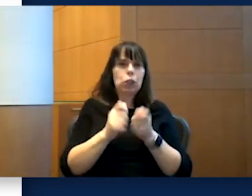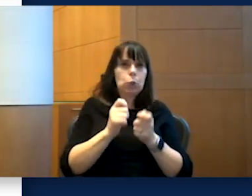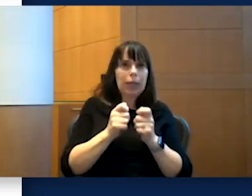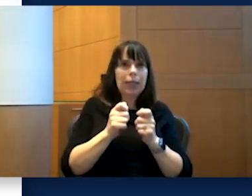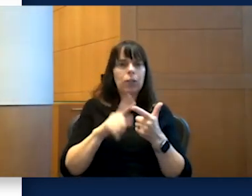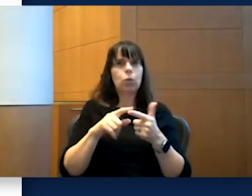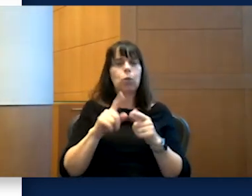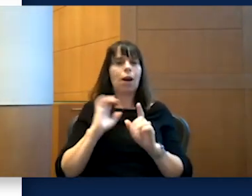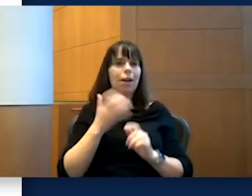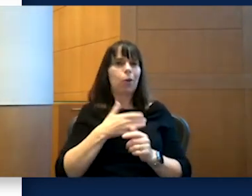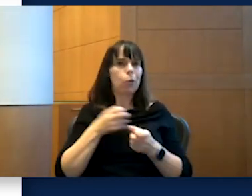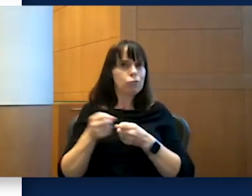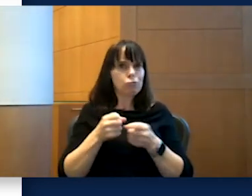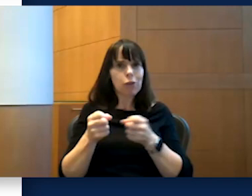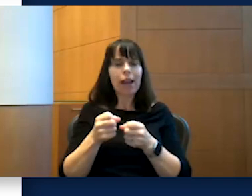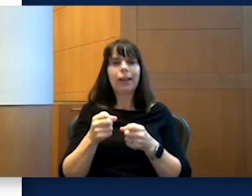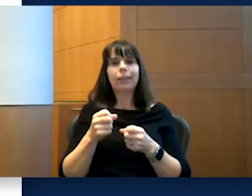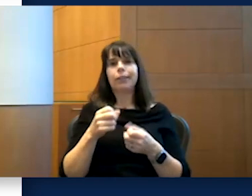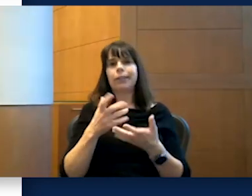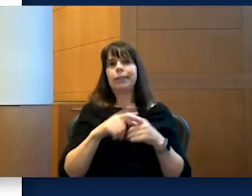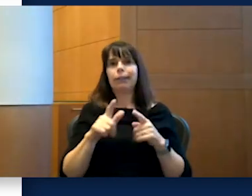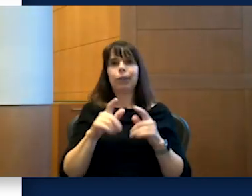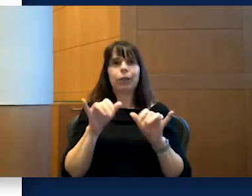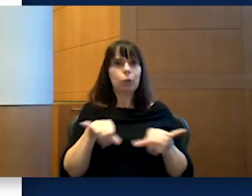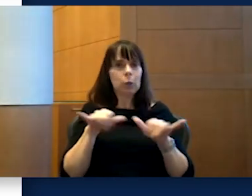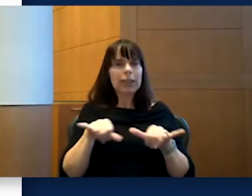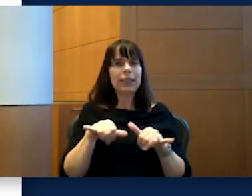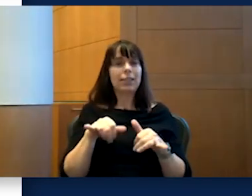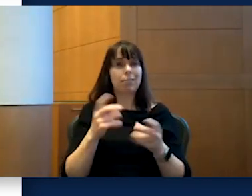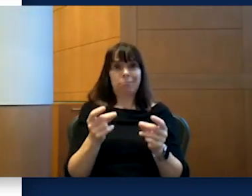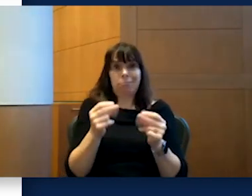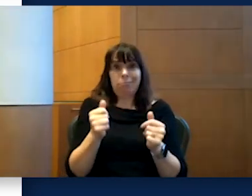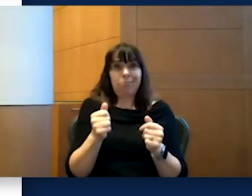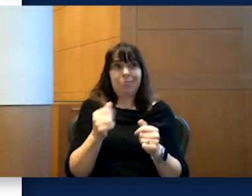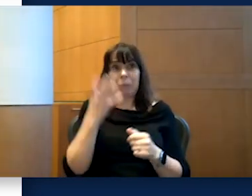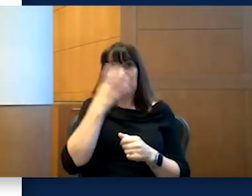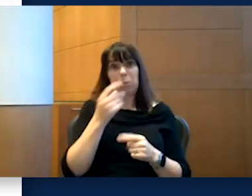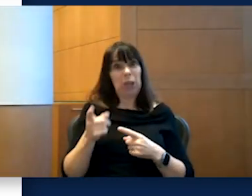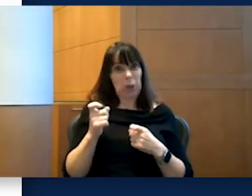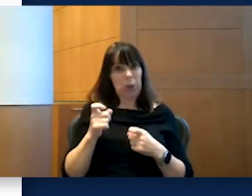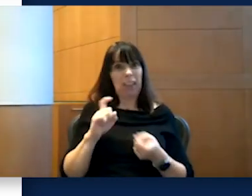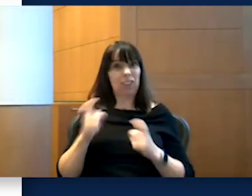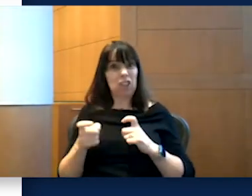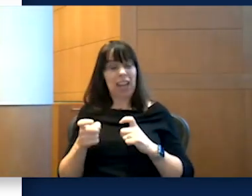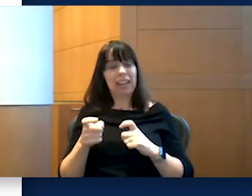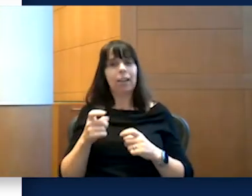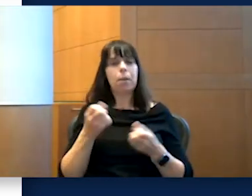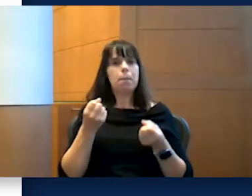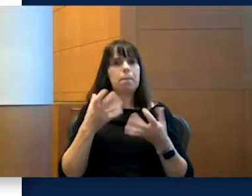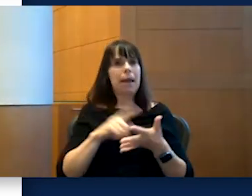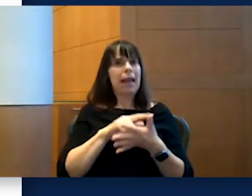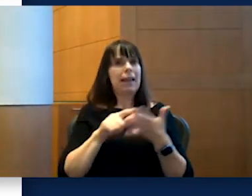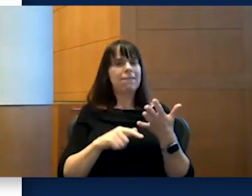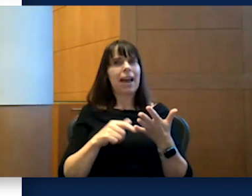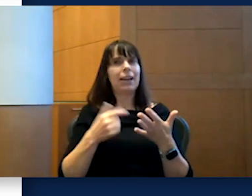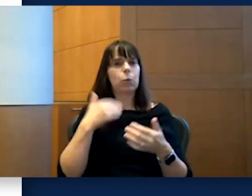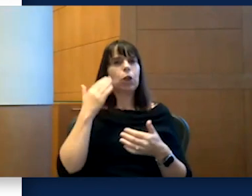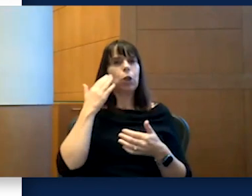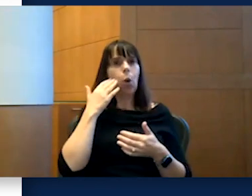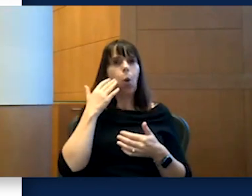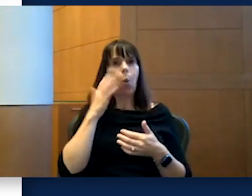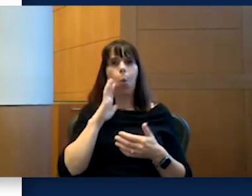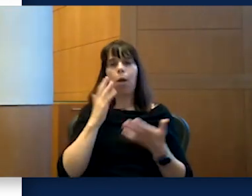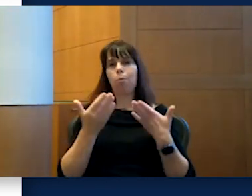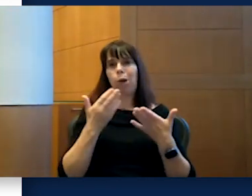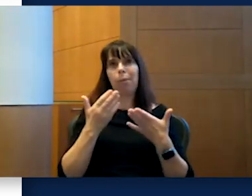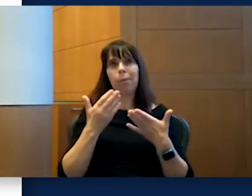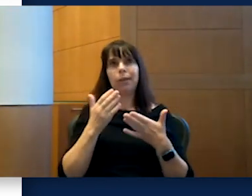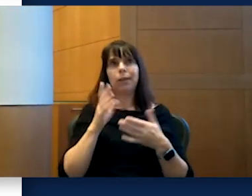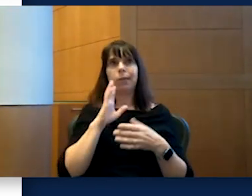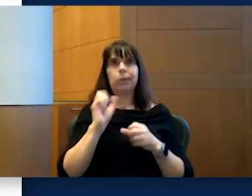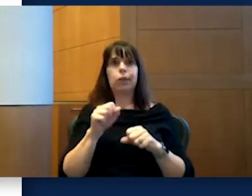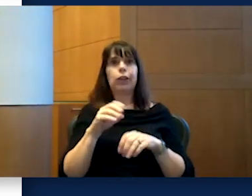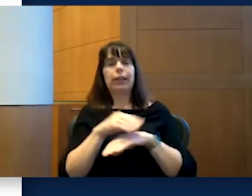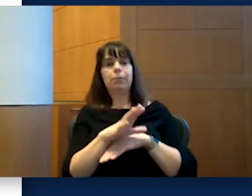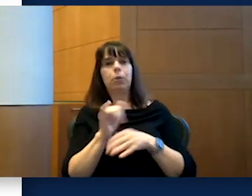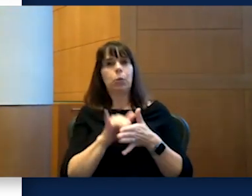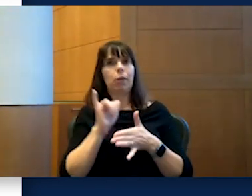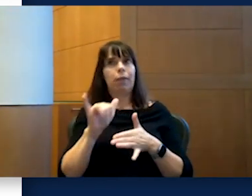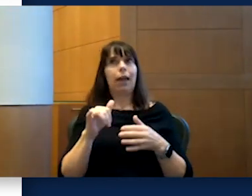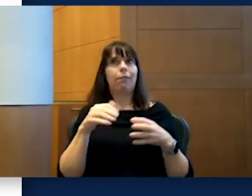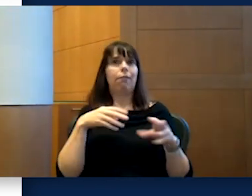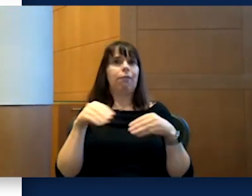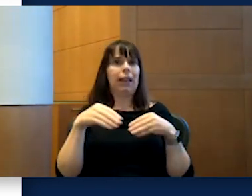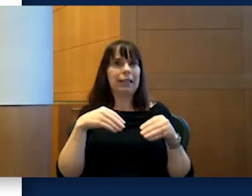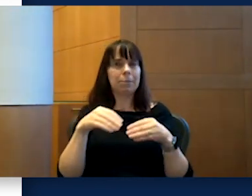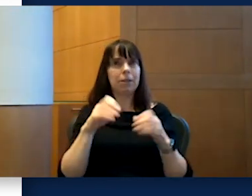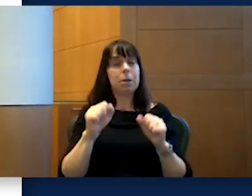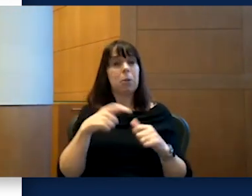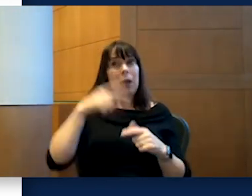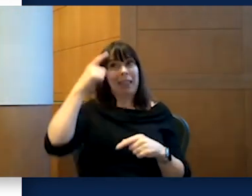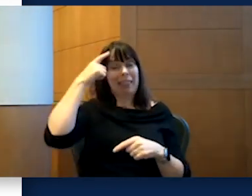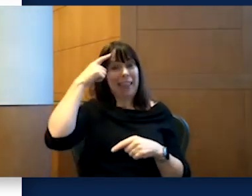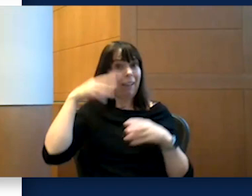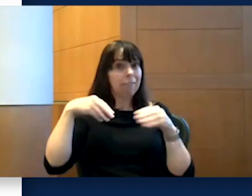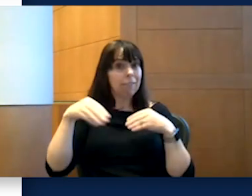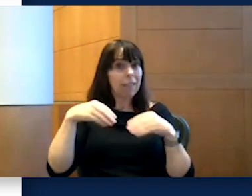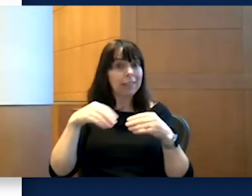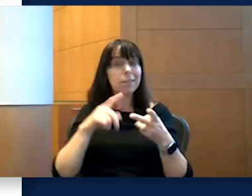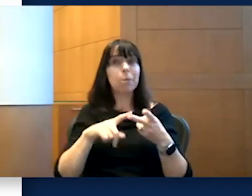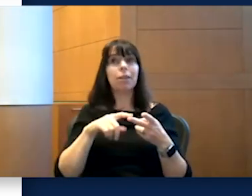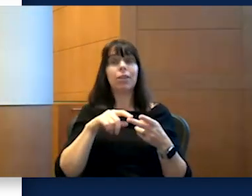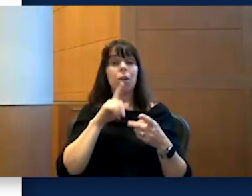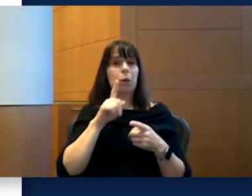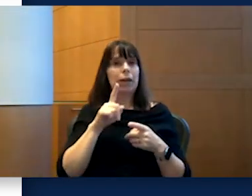And there's a lot of factors that we know more broadly can really contribute to that flexibility and being able to think flexibly and really be able to be pretty independent in managing some of these complexities after spinal cord injury.